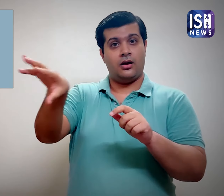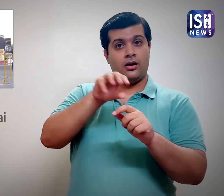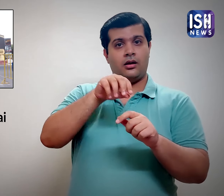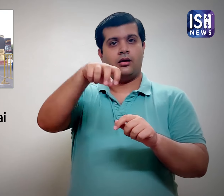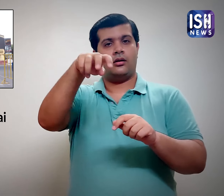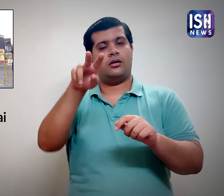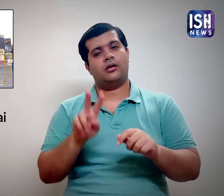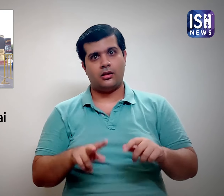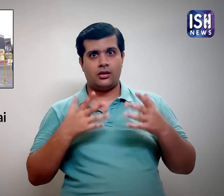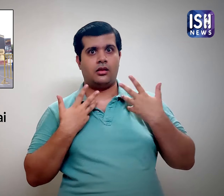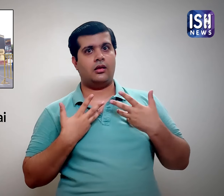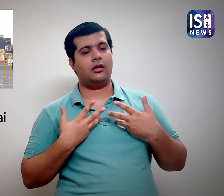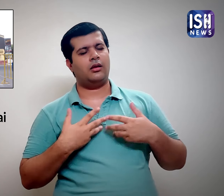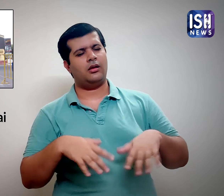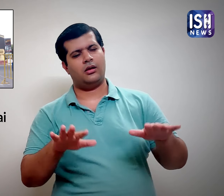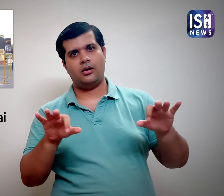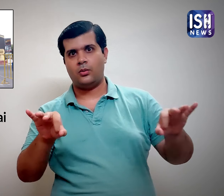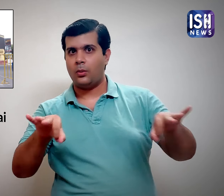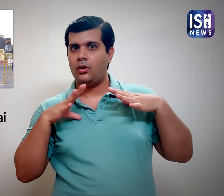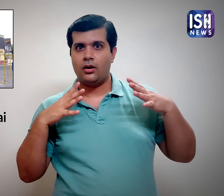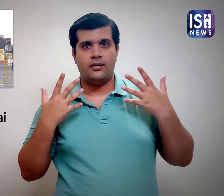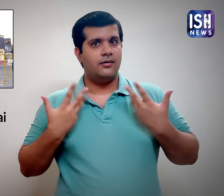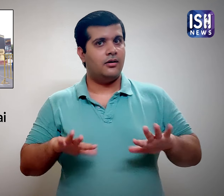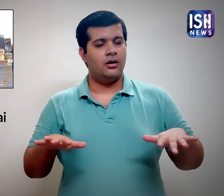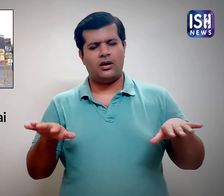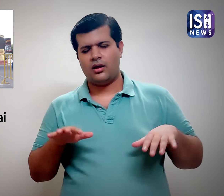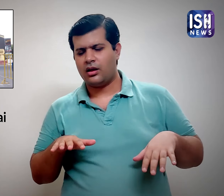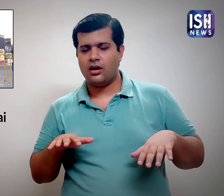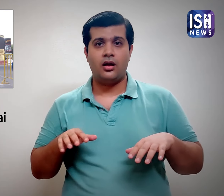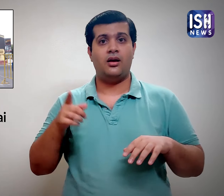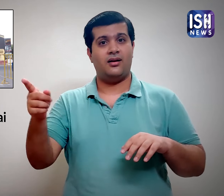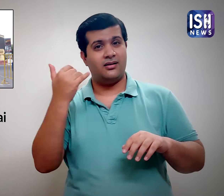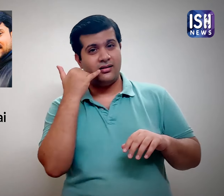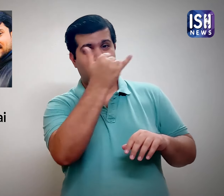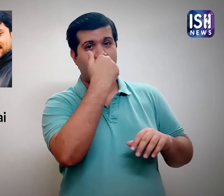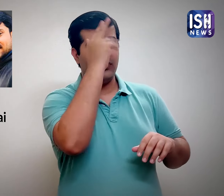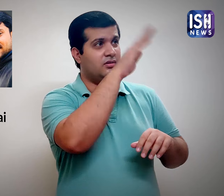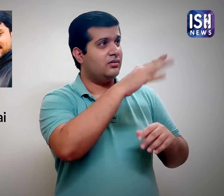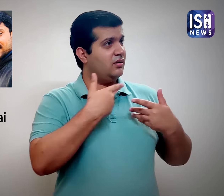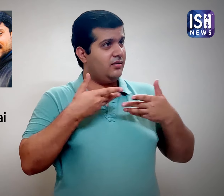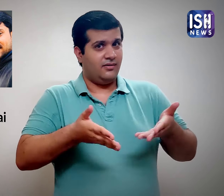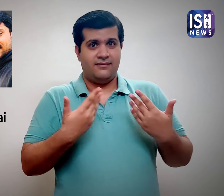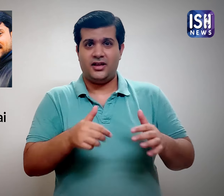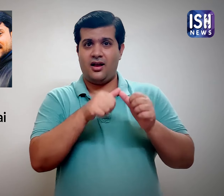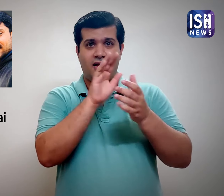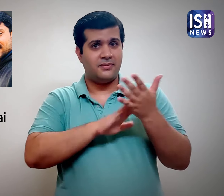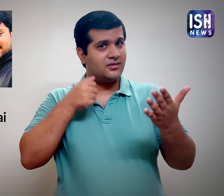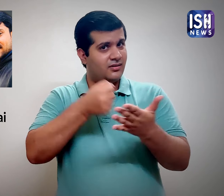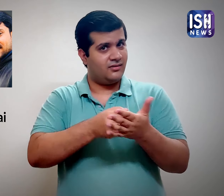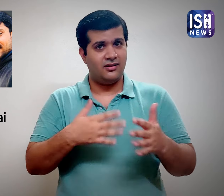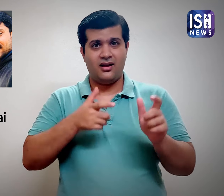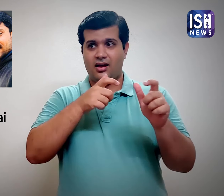He collapsed with exhaustion right outside. Sachin called Pradeep and informed, that he reached the military base in Ahmednagar.